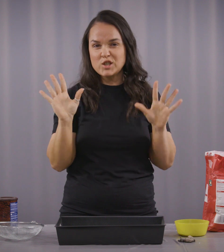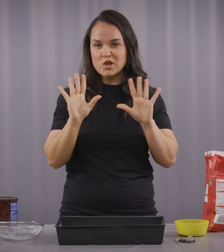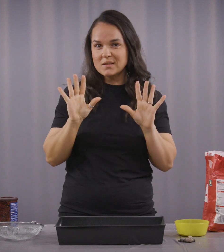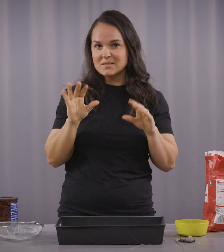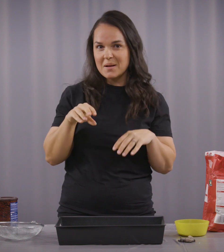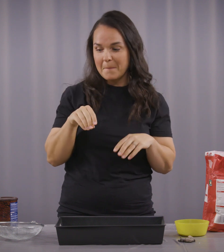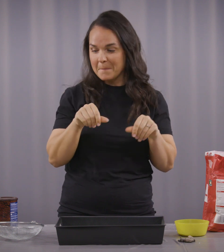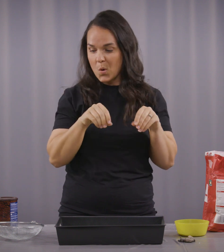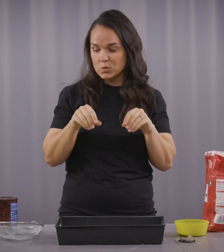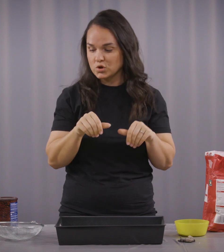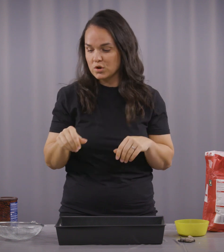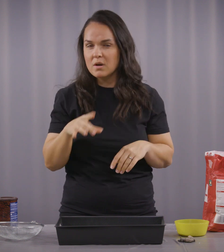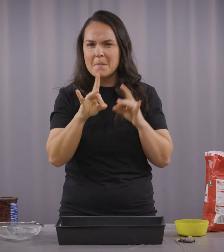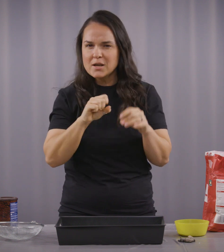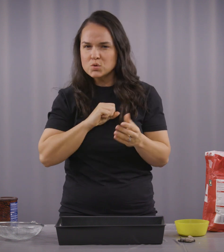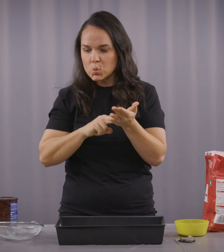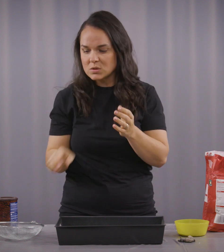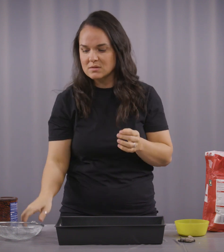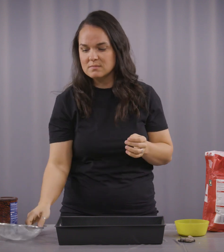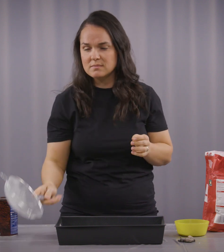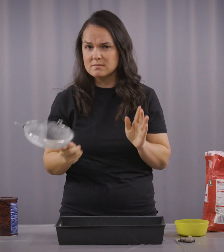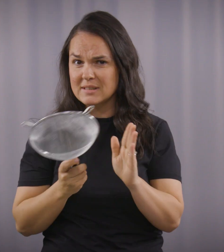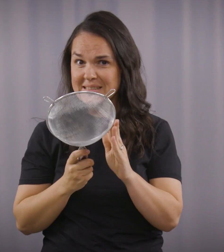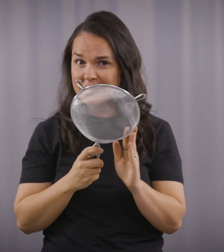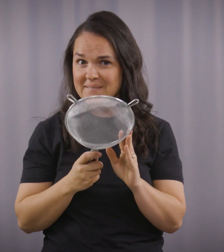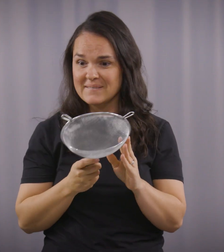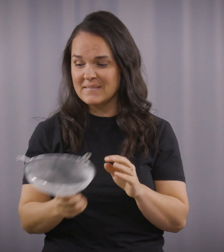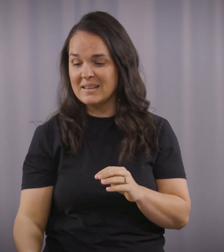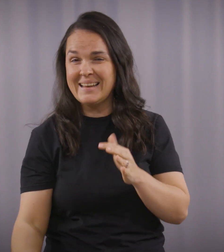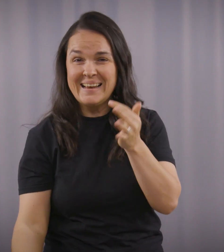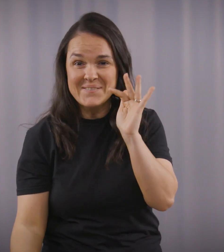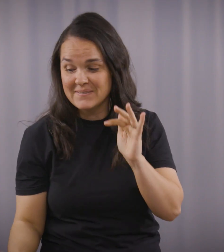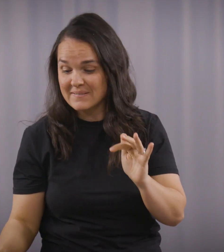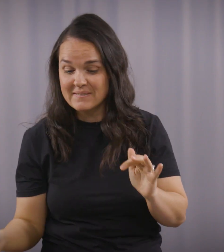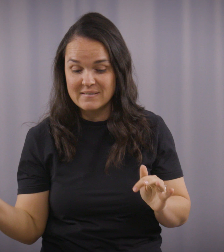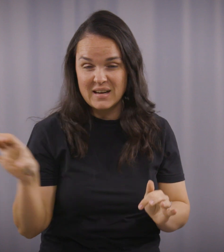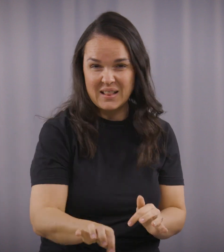Cocoa powder makes up our Moon surface. Make sure to use a sieve.